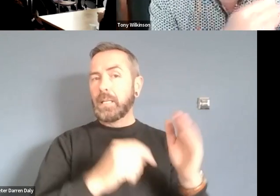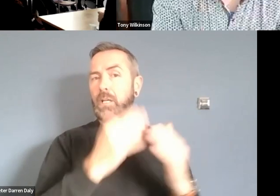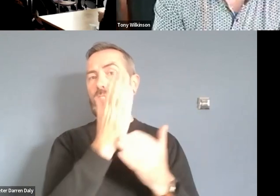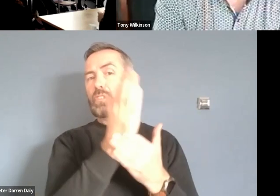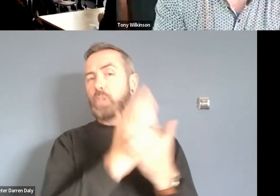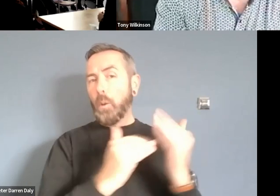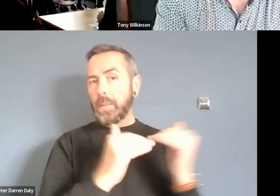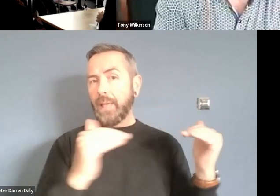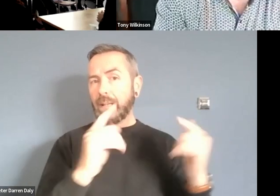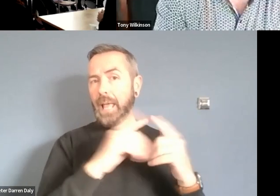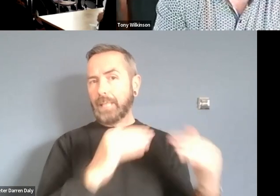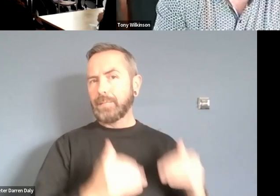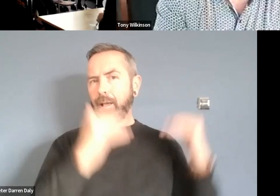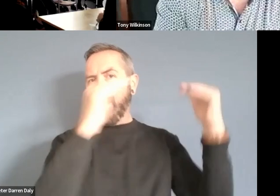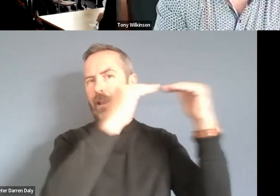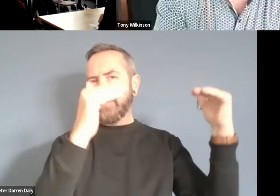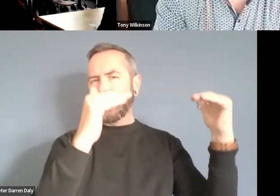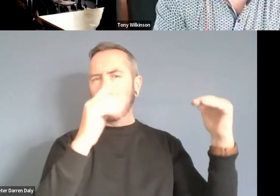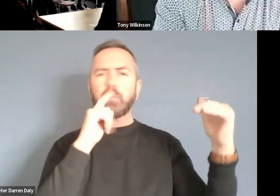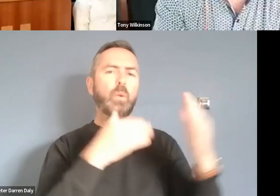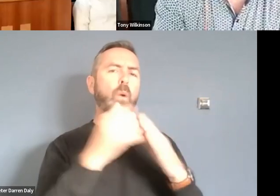extent, I'm just wondering what is the difference there?